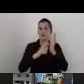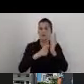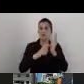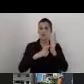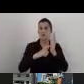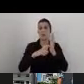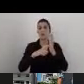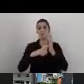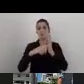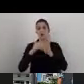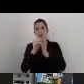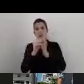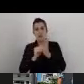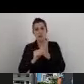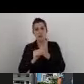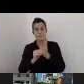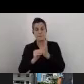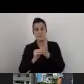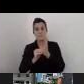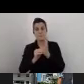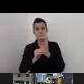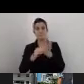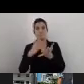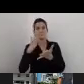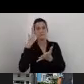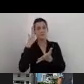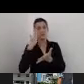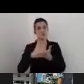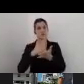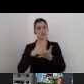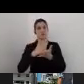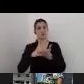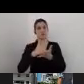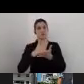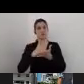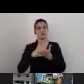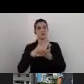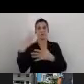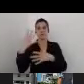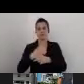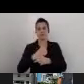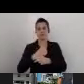already been accomplished and what haven't been accomplished,